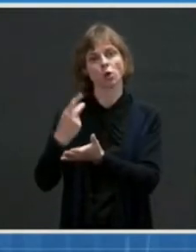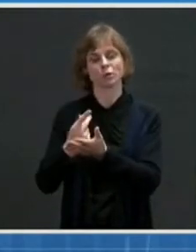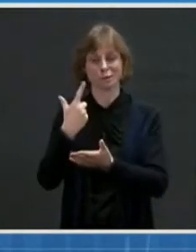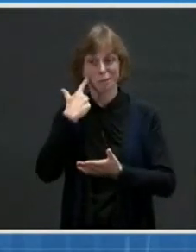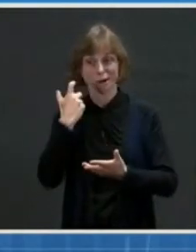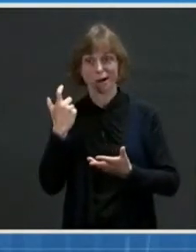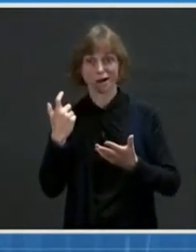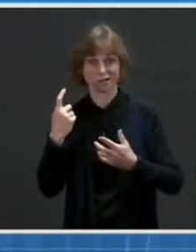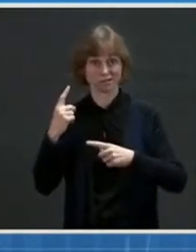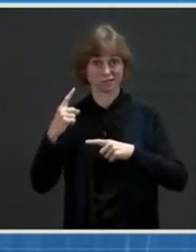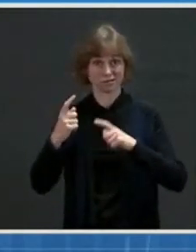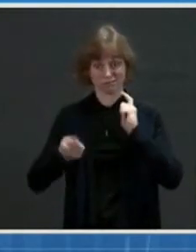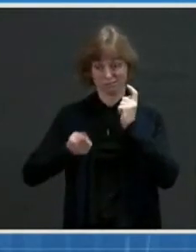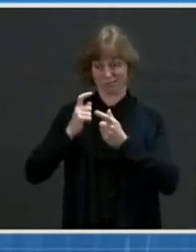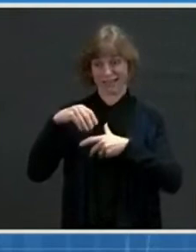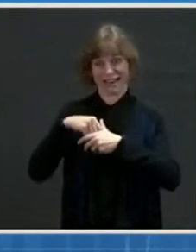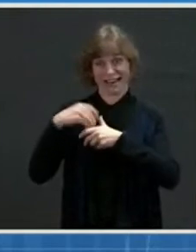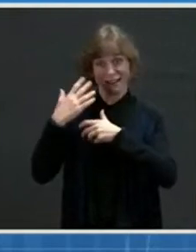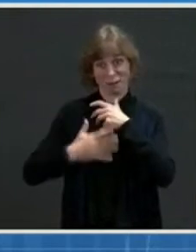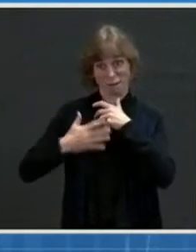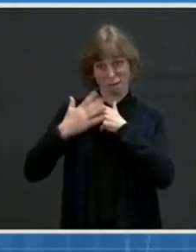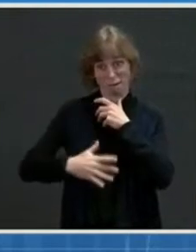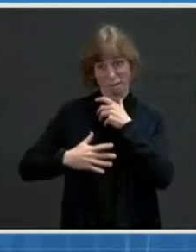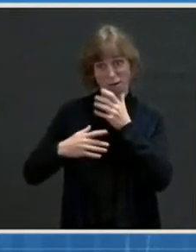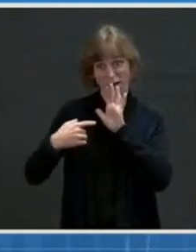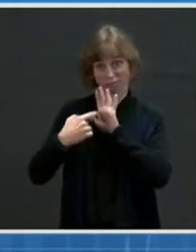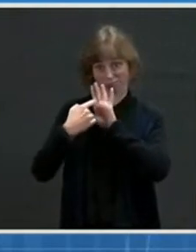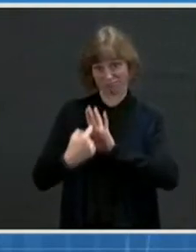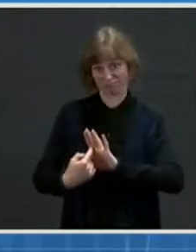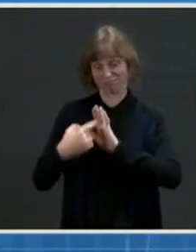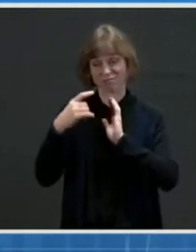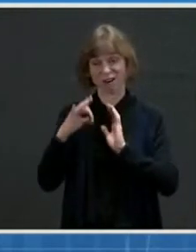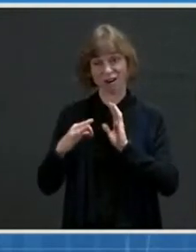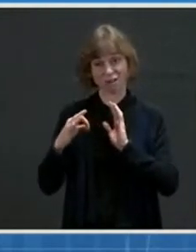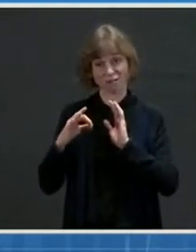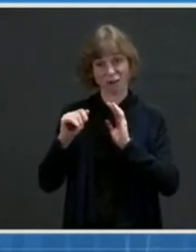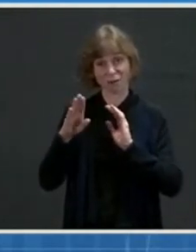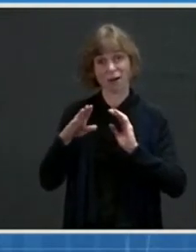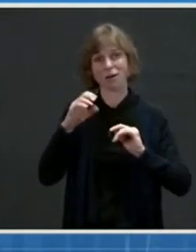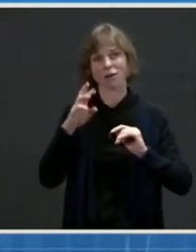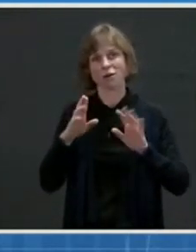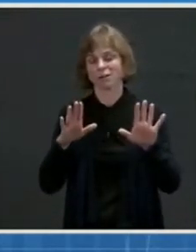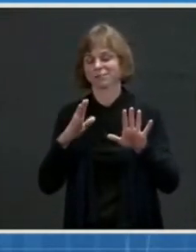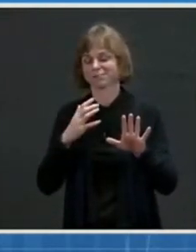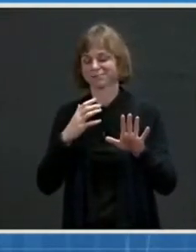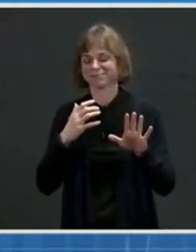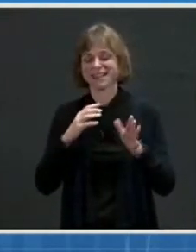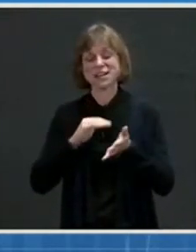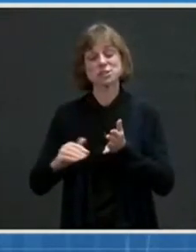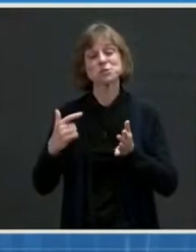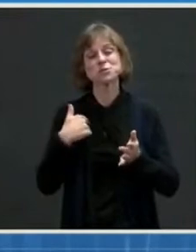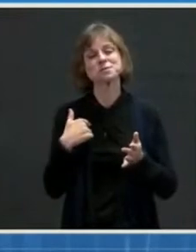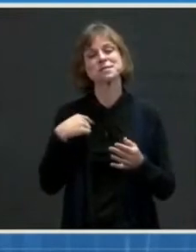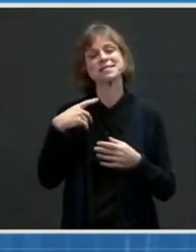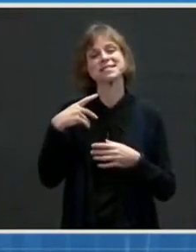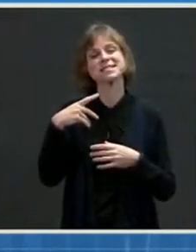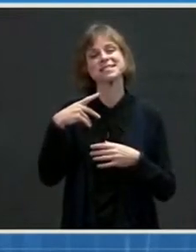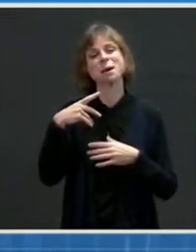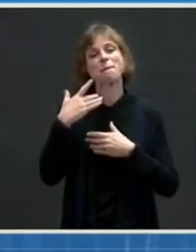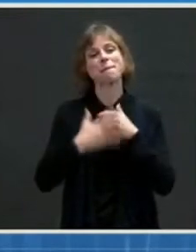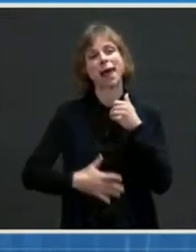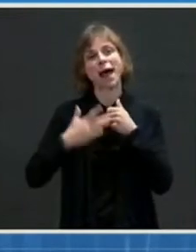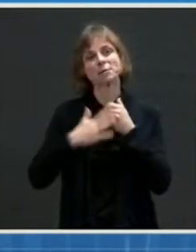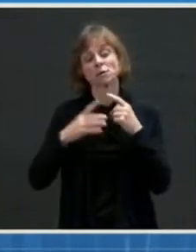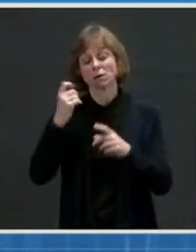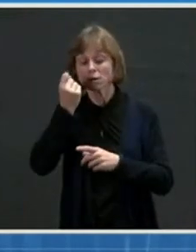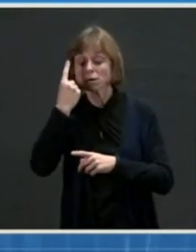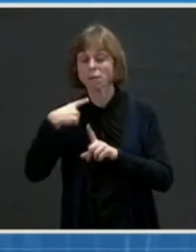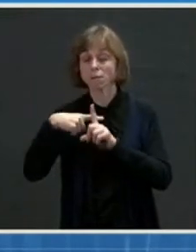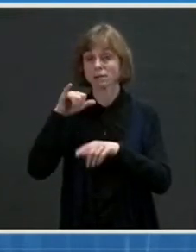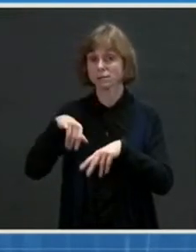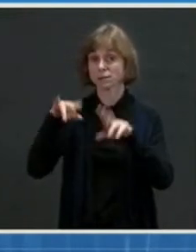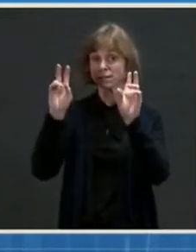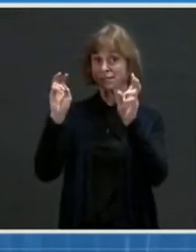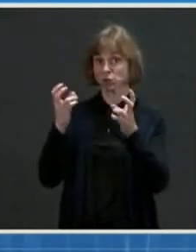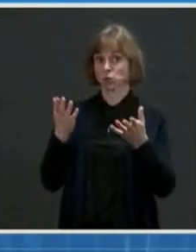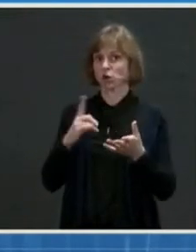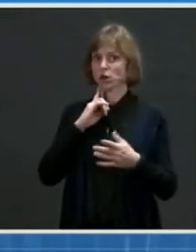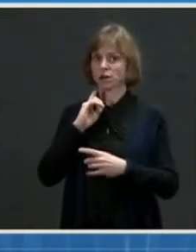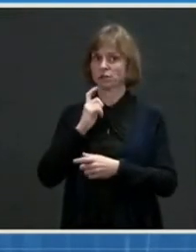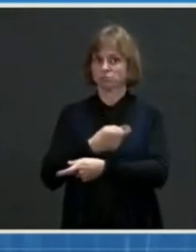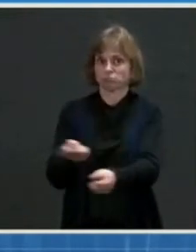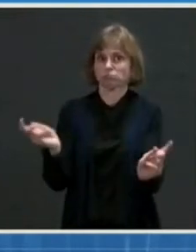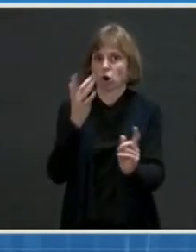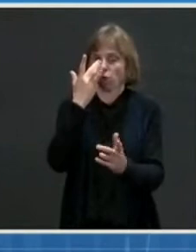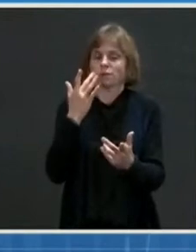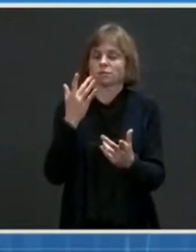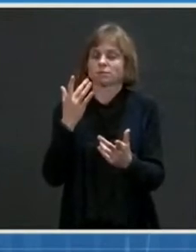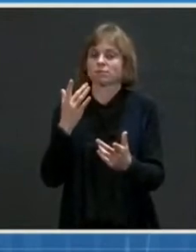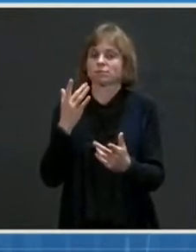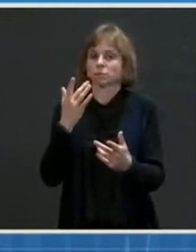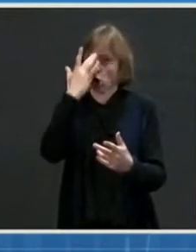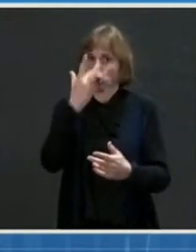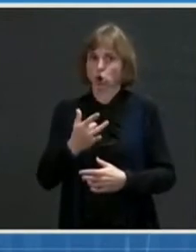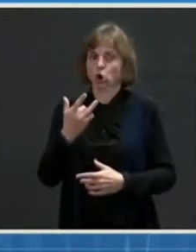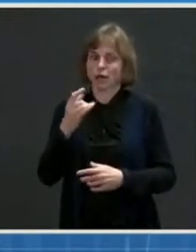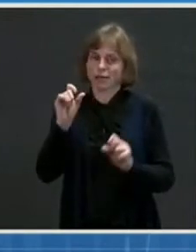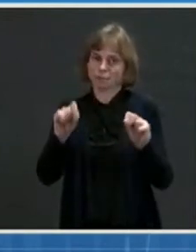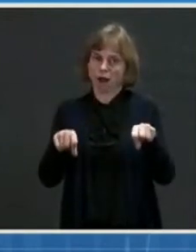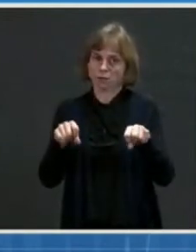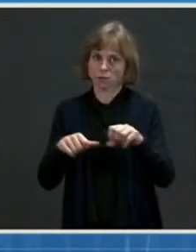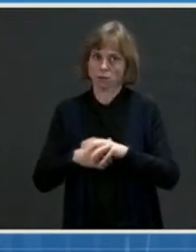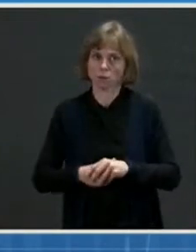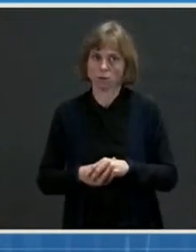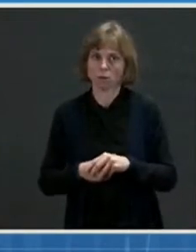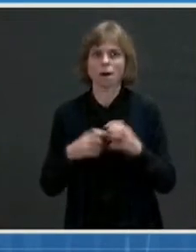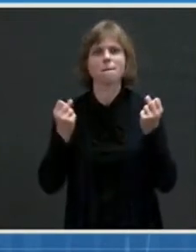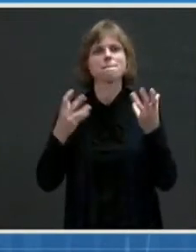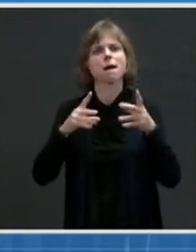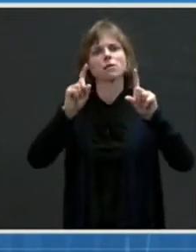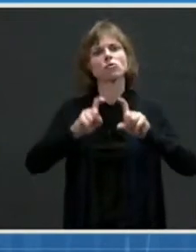EMERGENCY USE AUTHORIZATION.